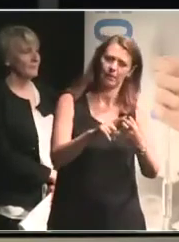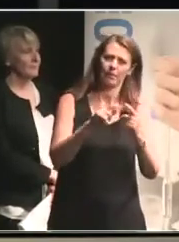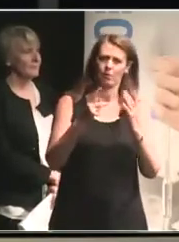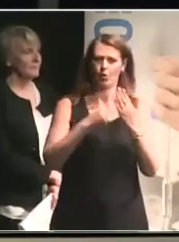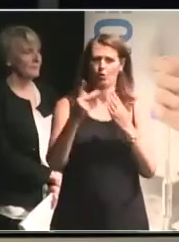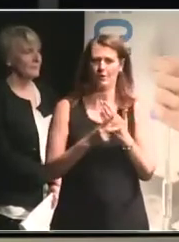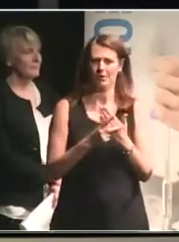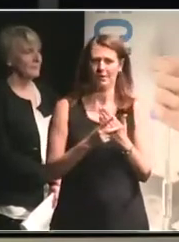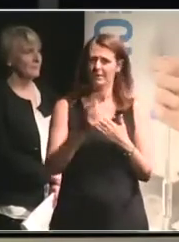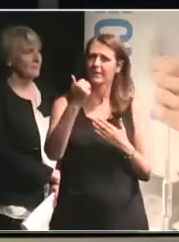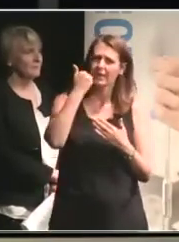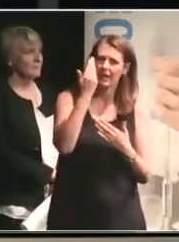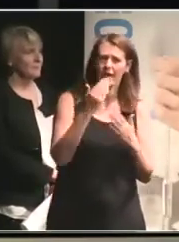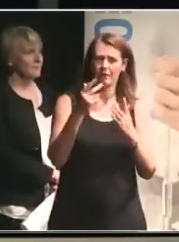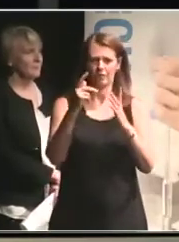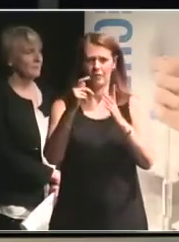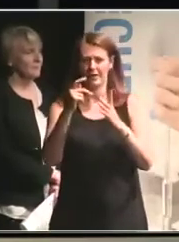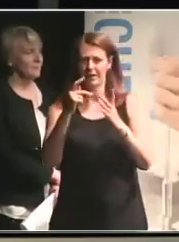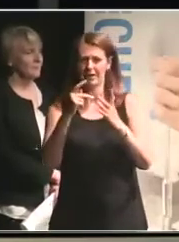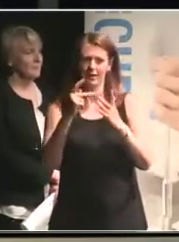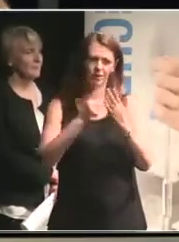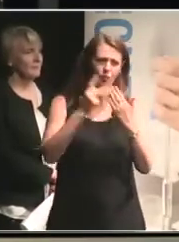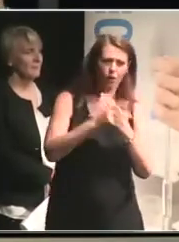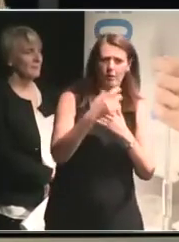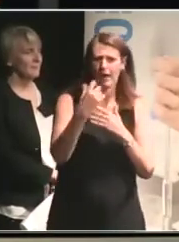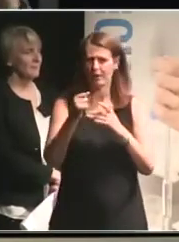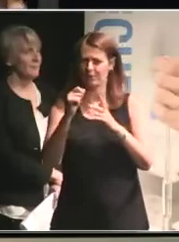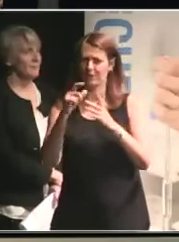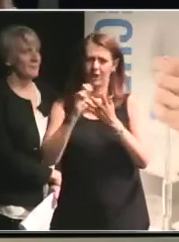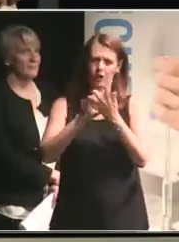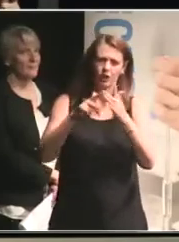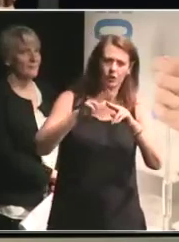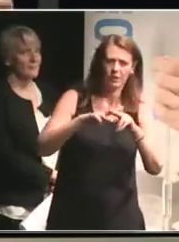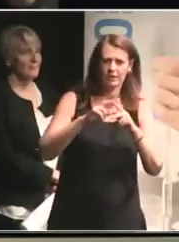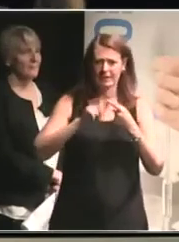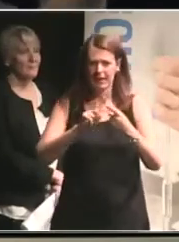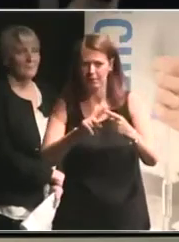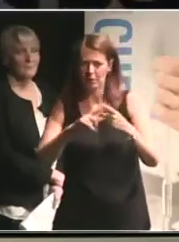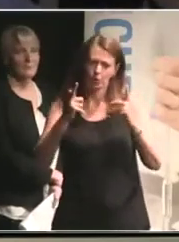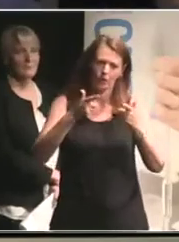every company has chief sustainability officers, that the consumer-facing companies are getting it,